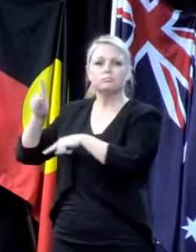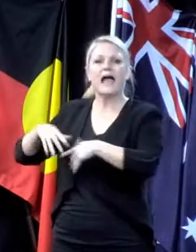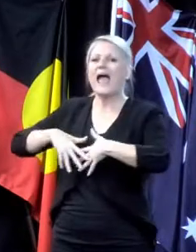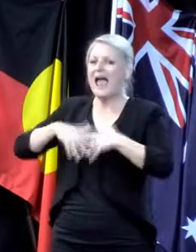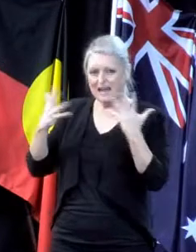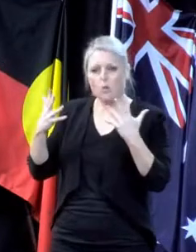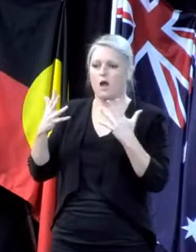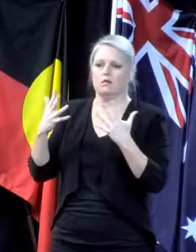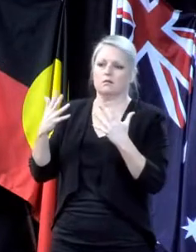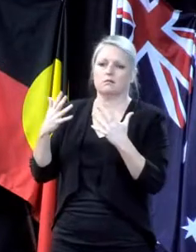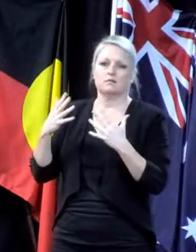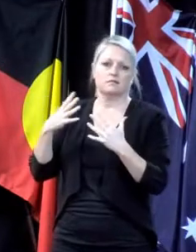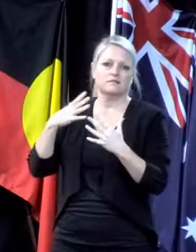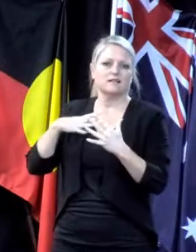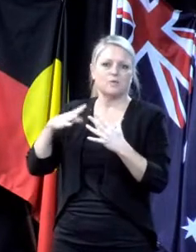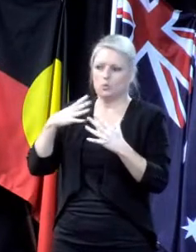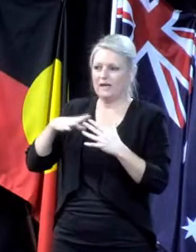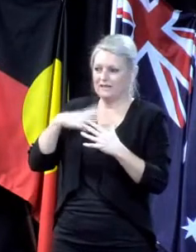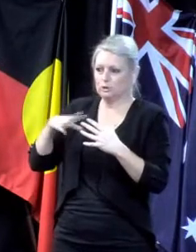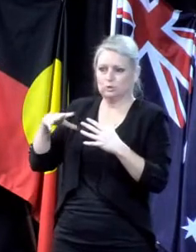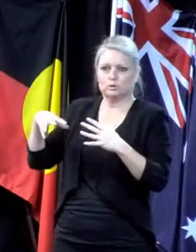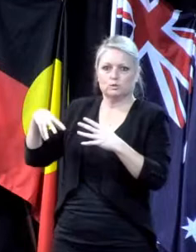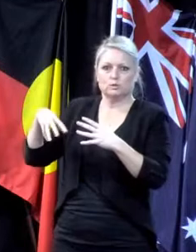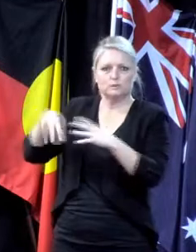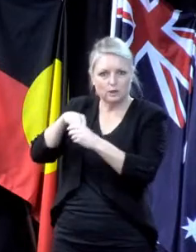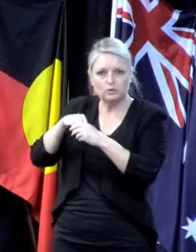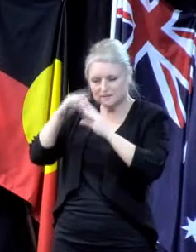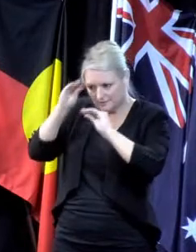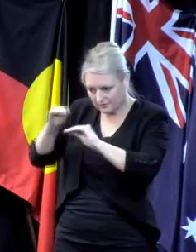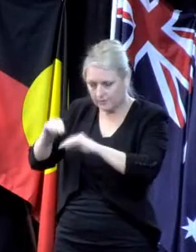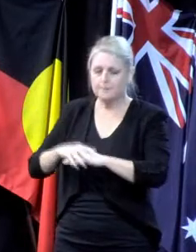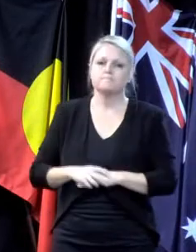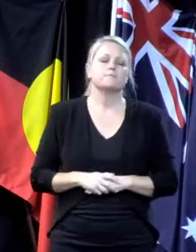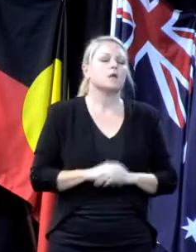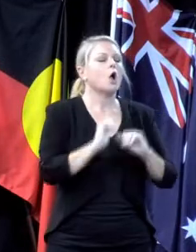OK, and so, the aim is to provide co-teaching classes.